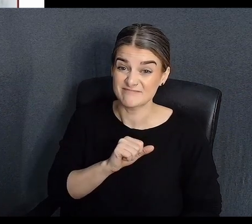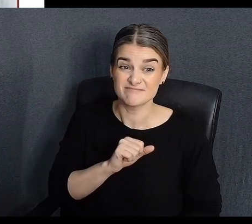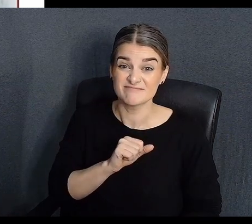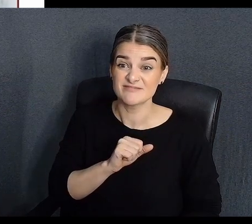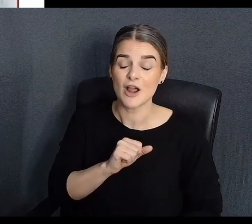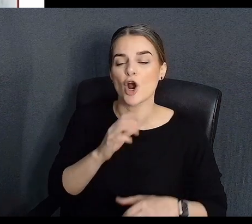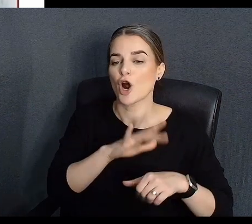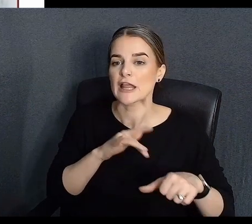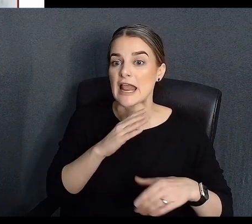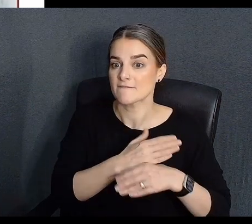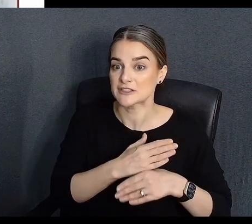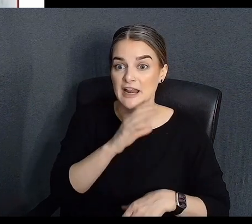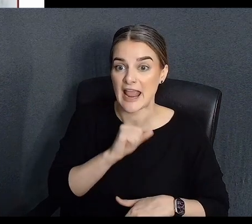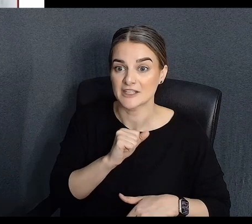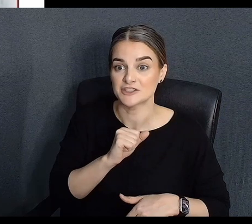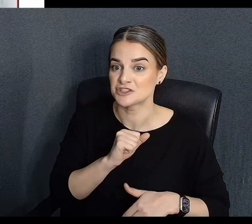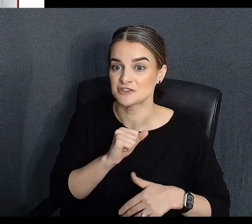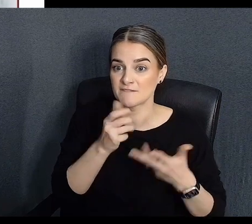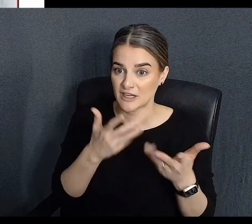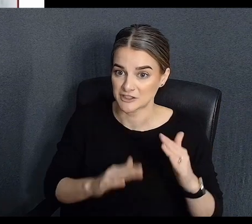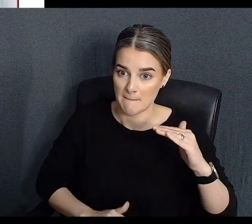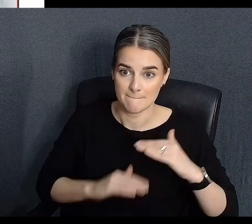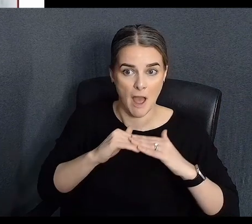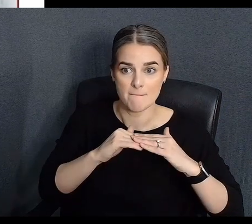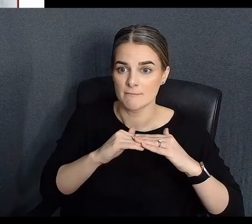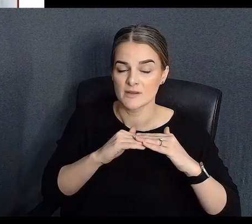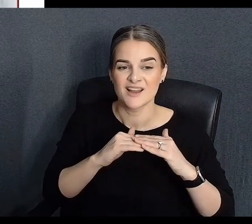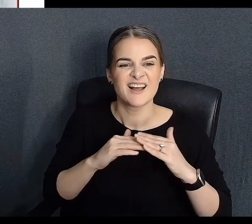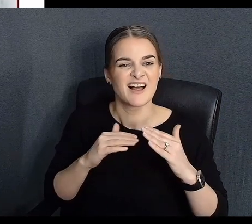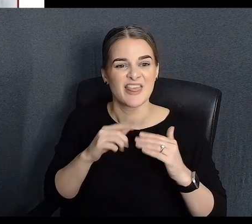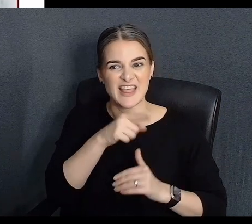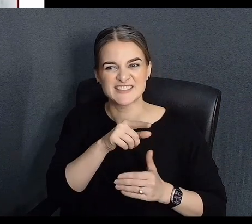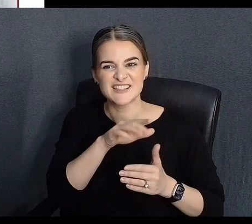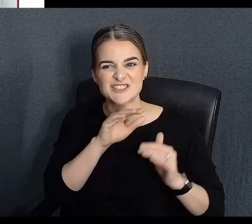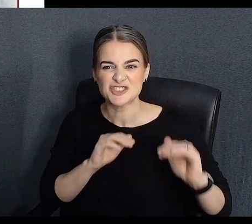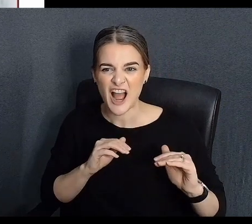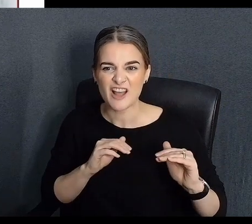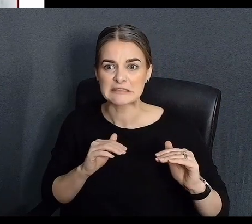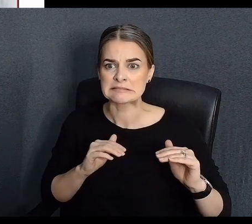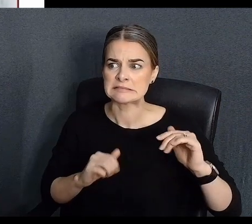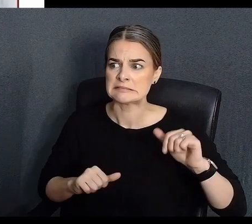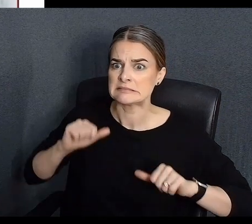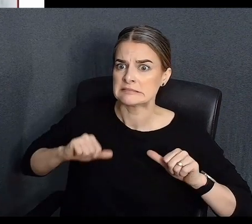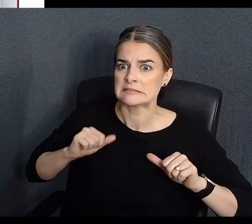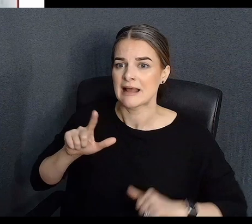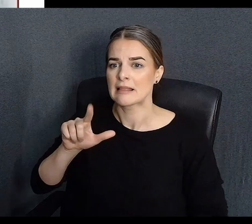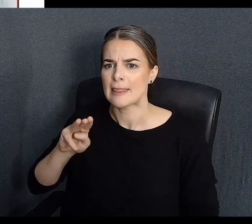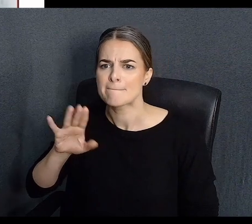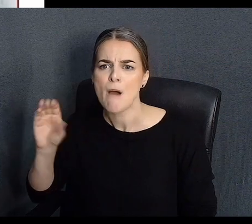there tends to be a little bit of a limbo for that child between when their early intervention services end,